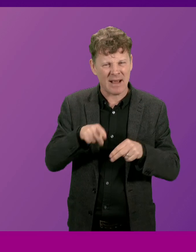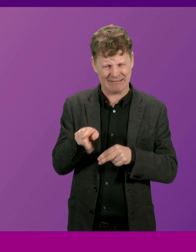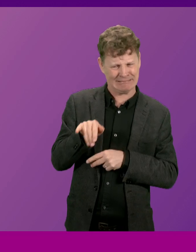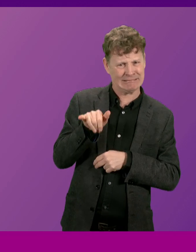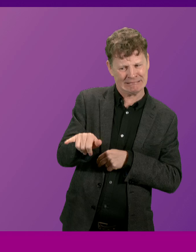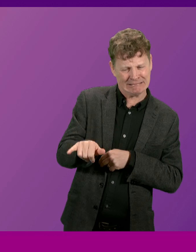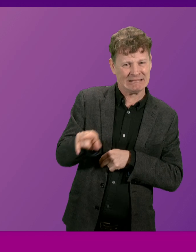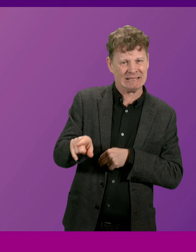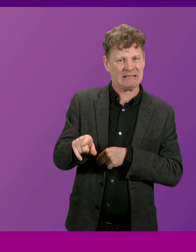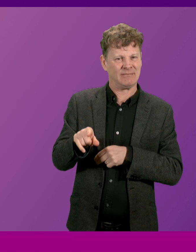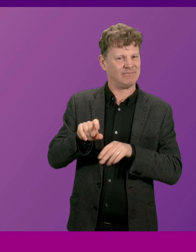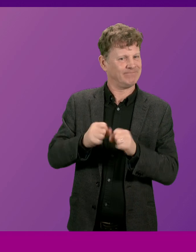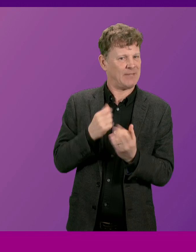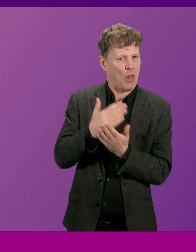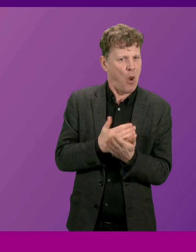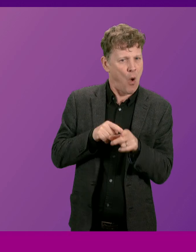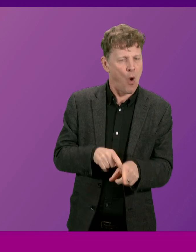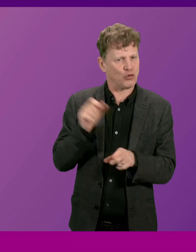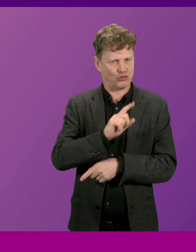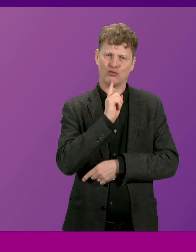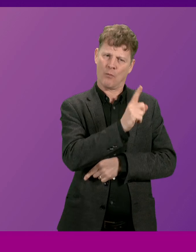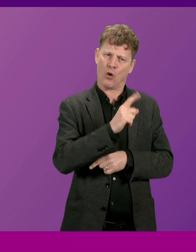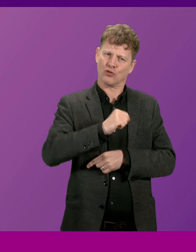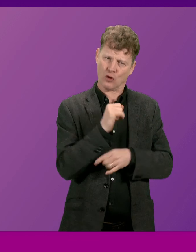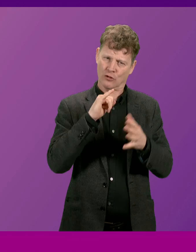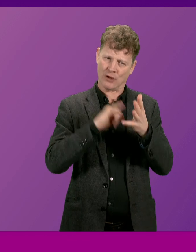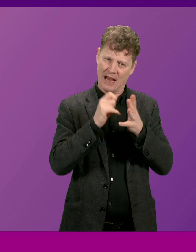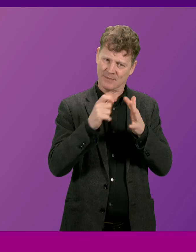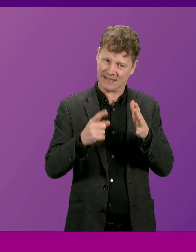the police or the SSPCA. Anyone who sees a puppy being advertised online or is buying